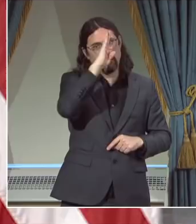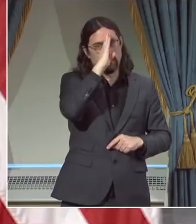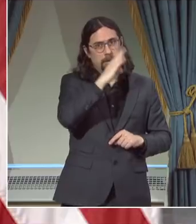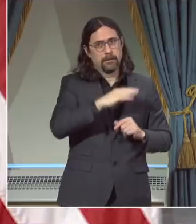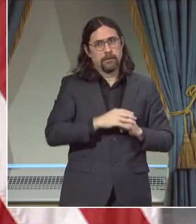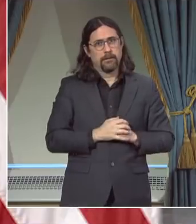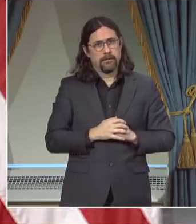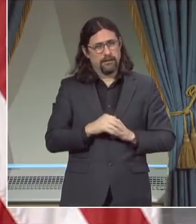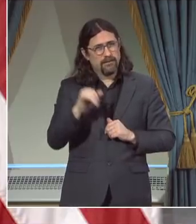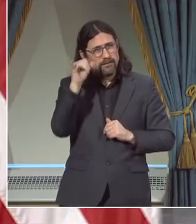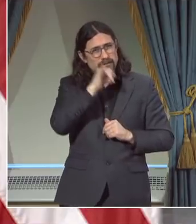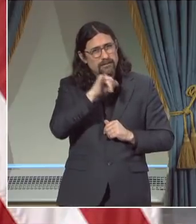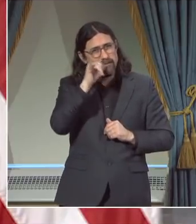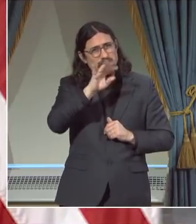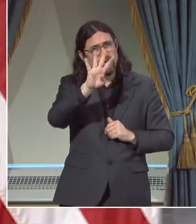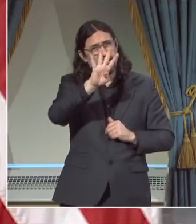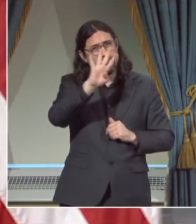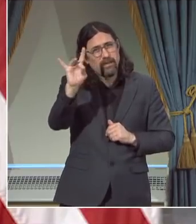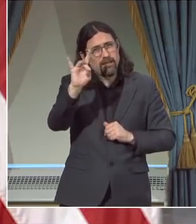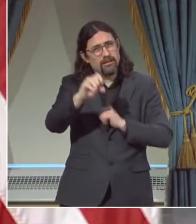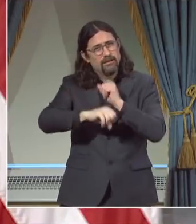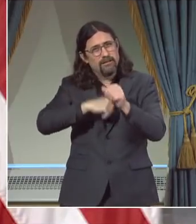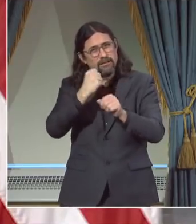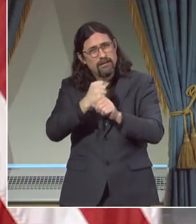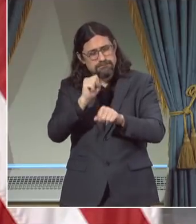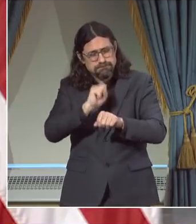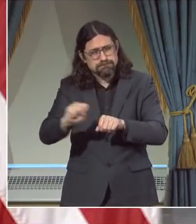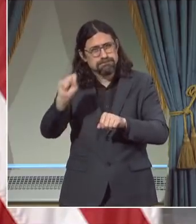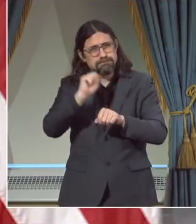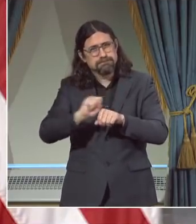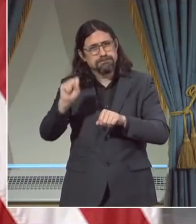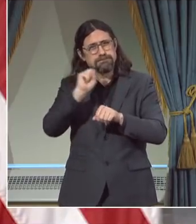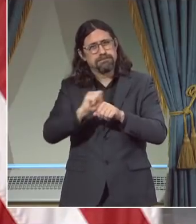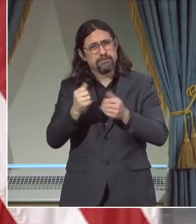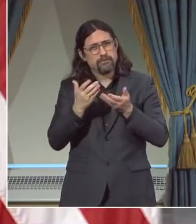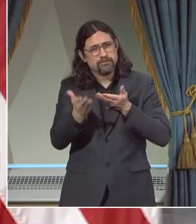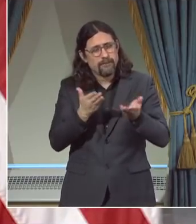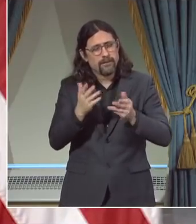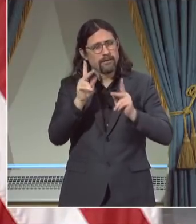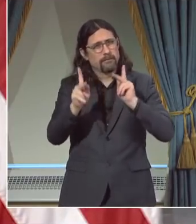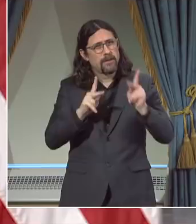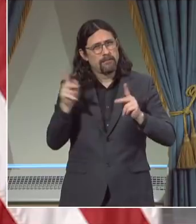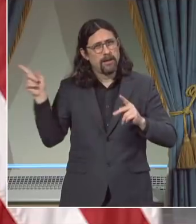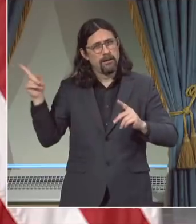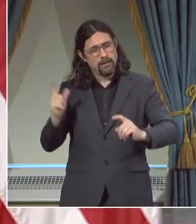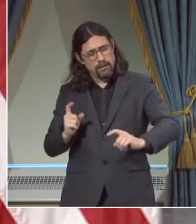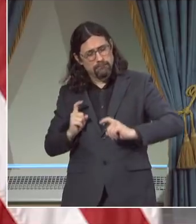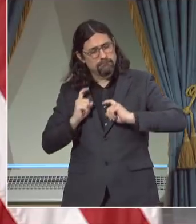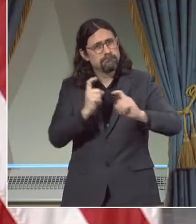IN HER 48th YEAR OF EMPLOYMENT IN OUR HOSPITAL SYSTEM, PROTECTING ERH FELL NOWEW YORKERS. 48 YEARS SERVING US, AND SHE GAVE